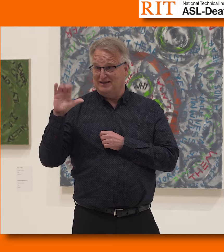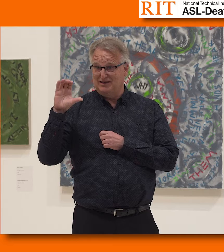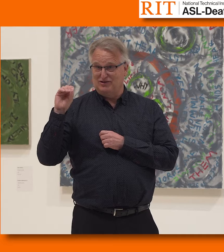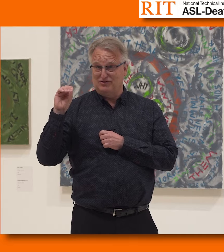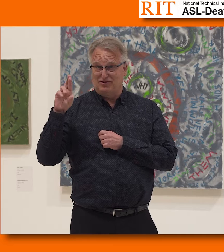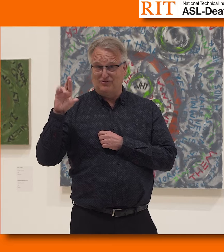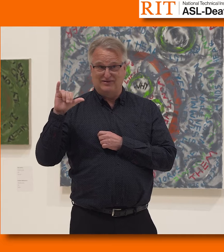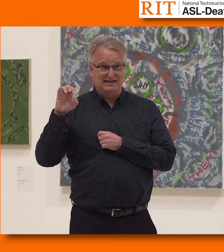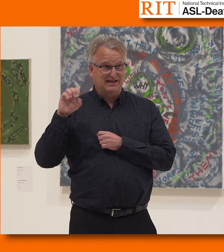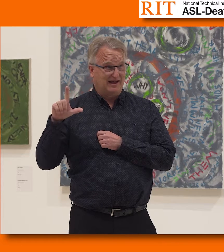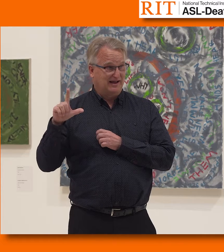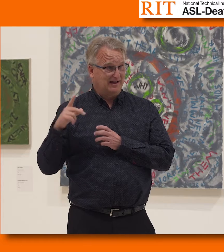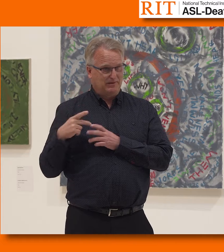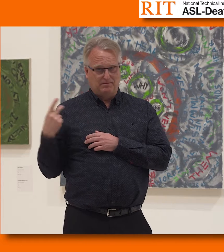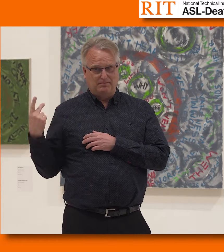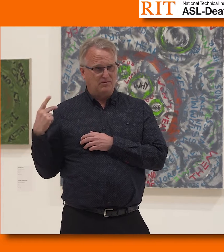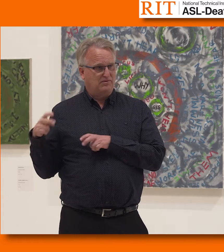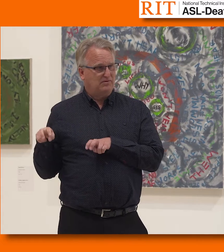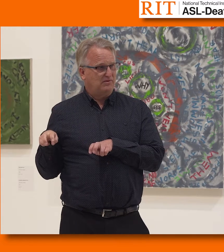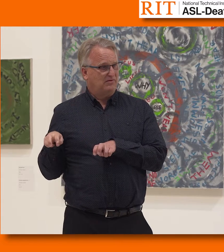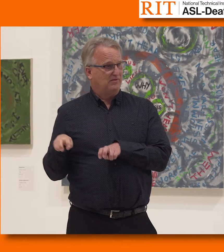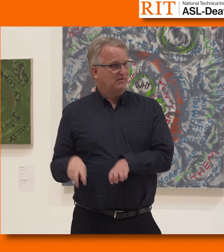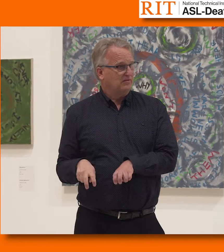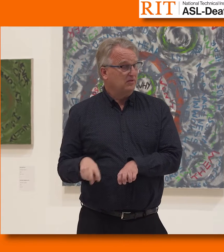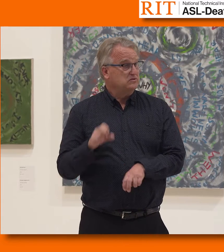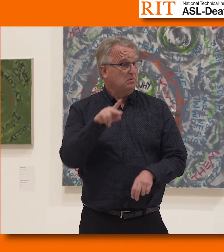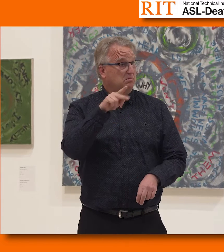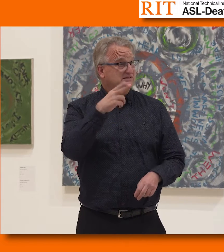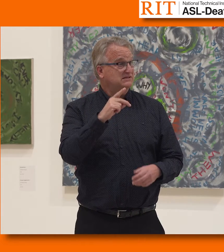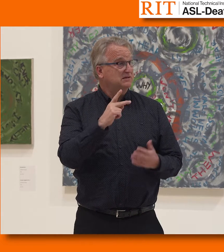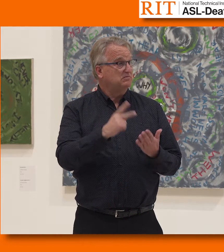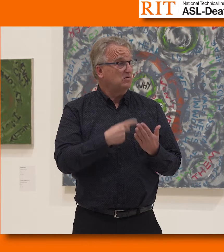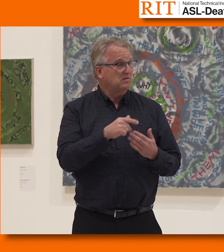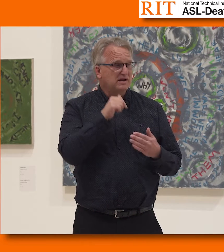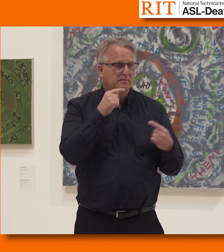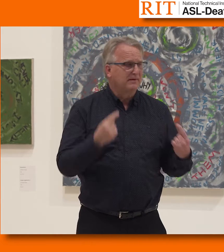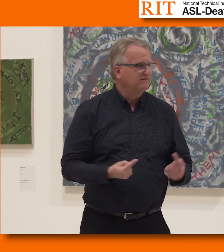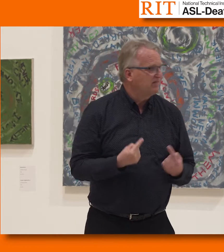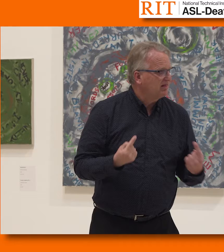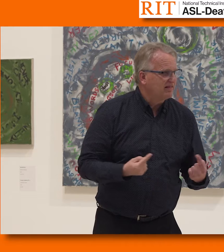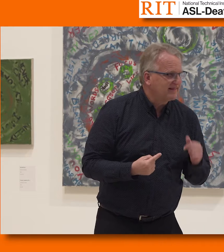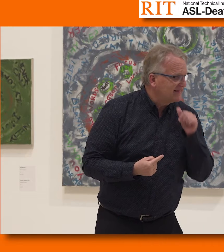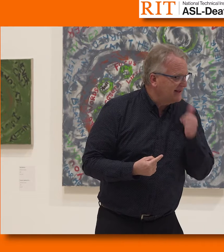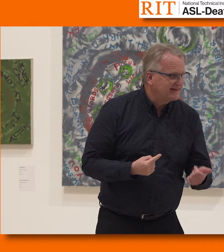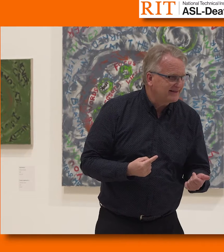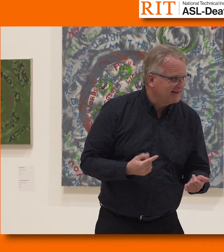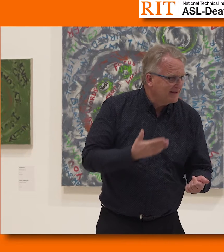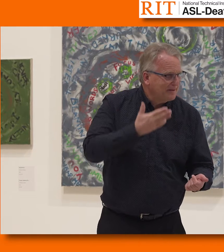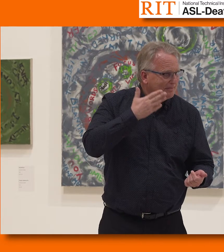And I was there with Judy Coryell back in the day. We were colleagues or-- we were students.